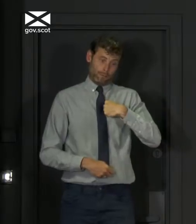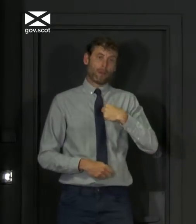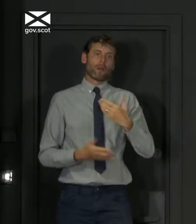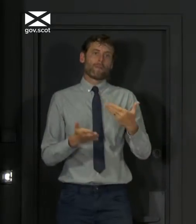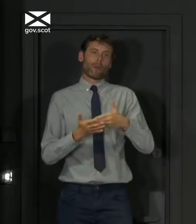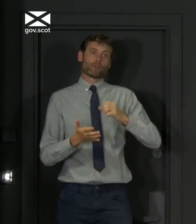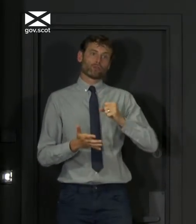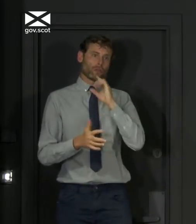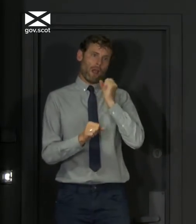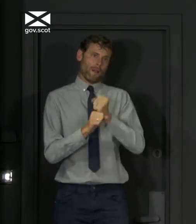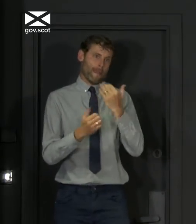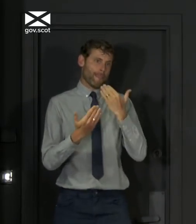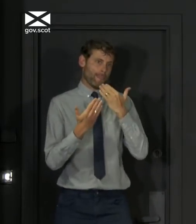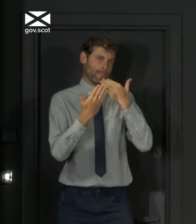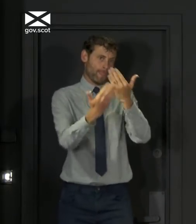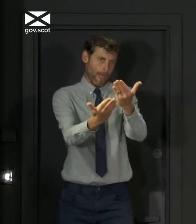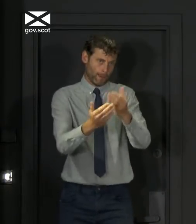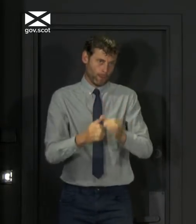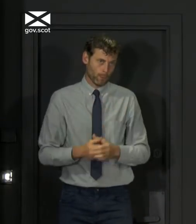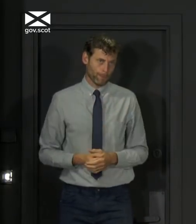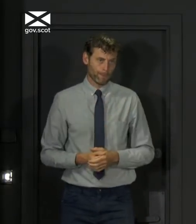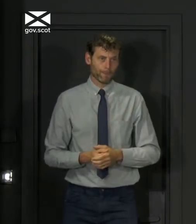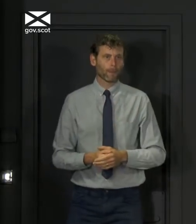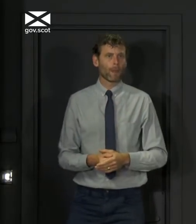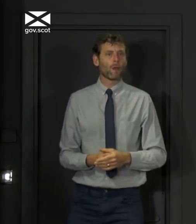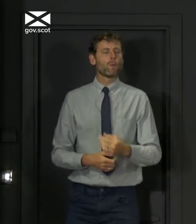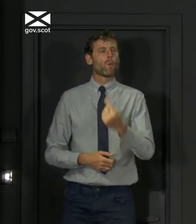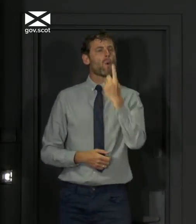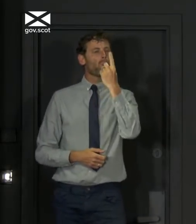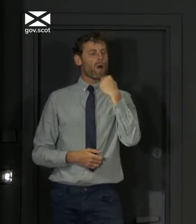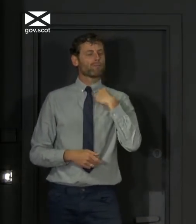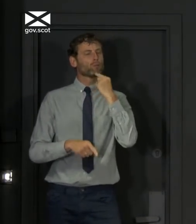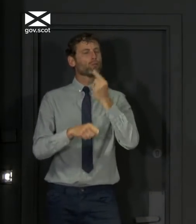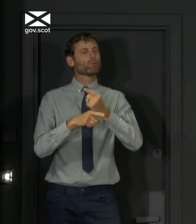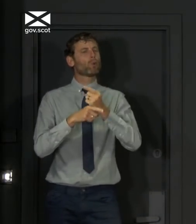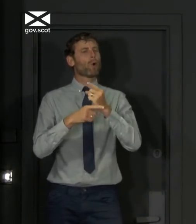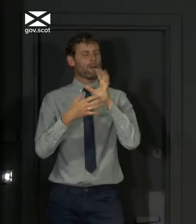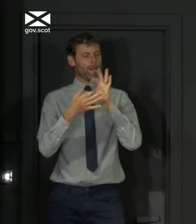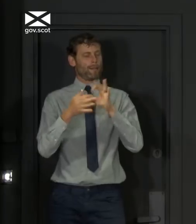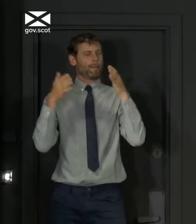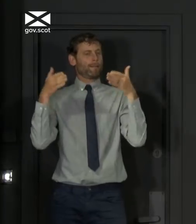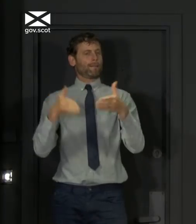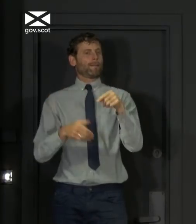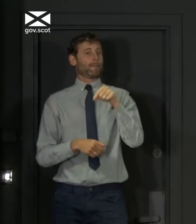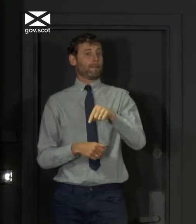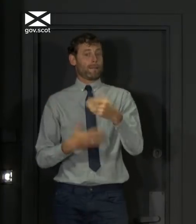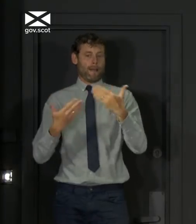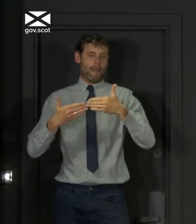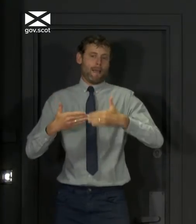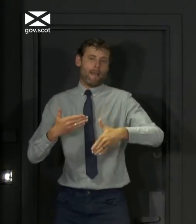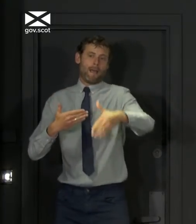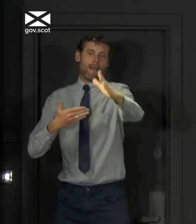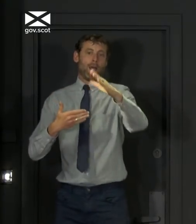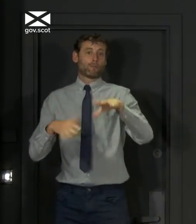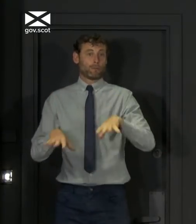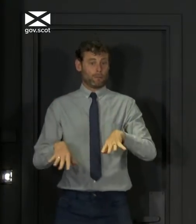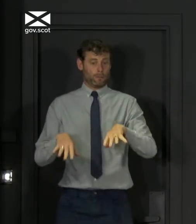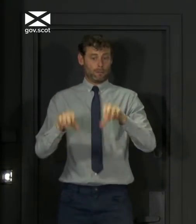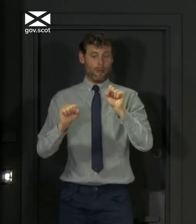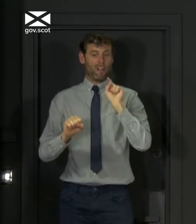Now there's one issue I want to focus on today. And it concerns a very significant change which comes into effect next week.